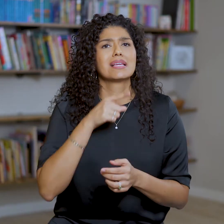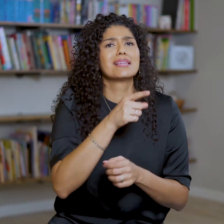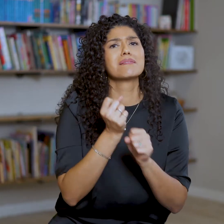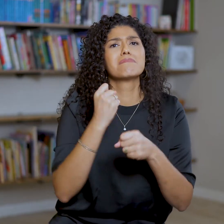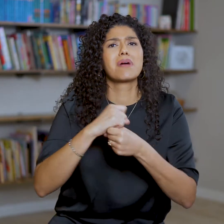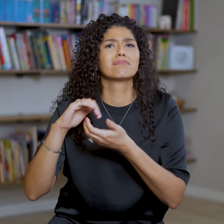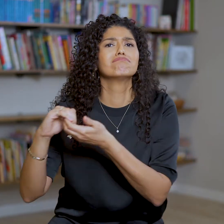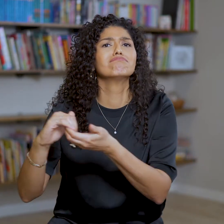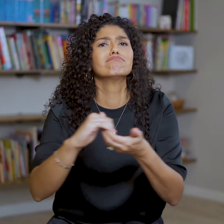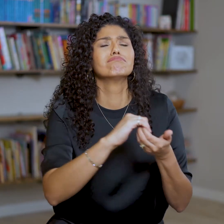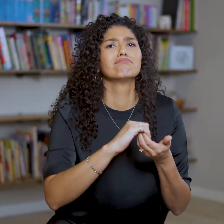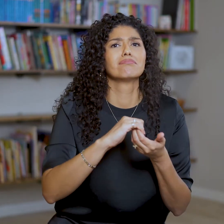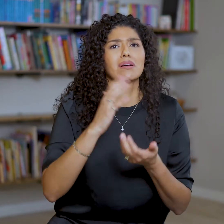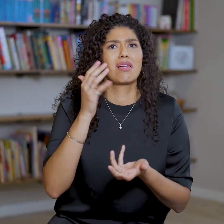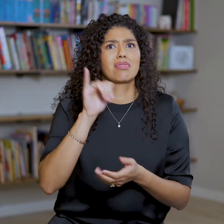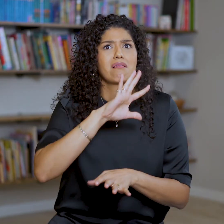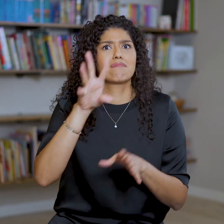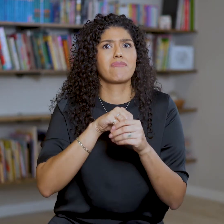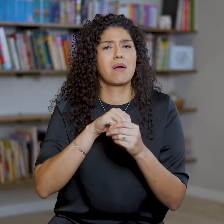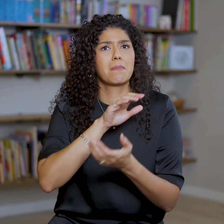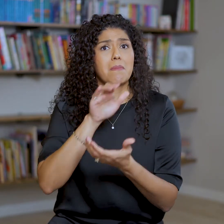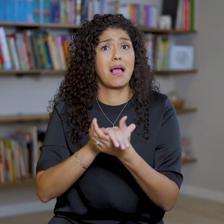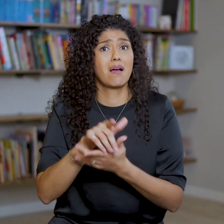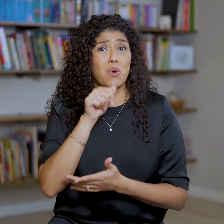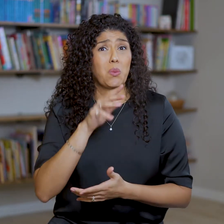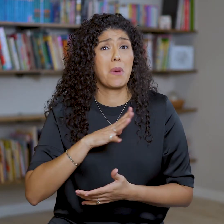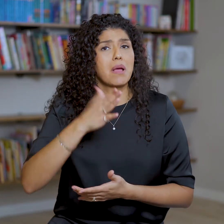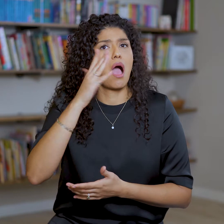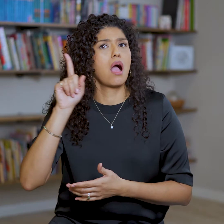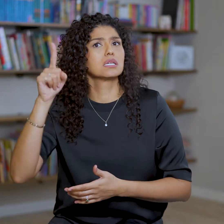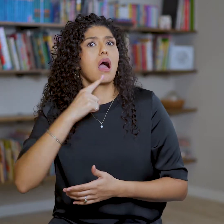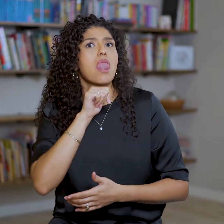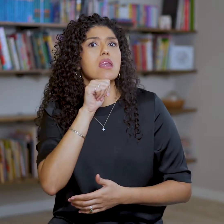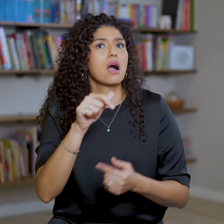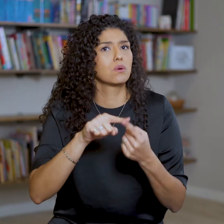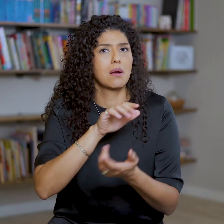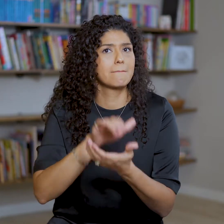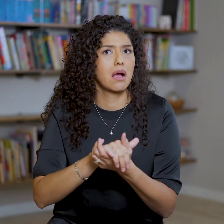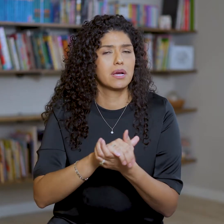He makes alliances that involve marrying the women God said not to marry.